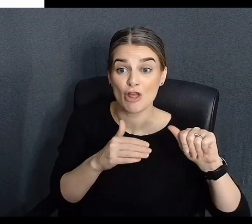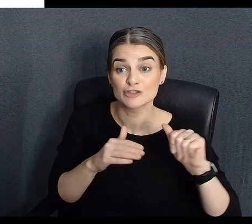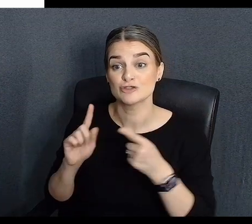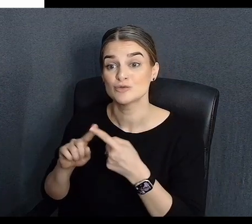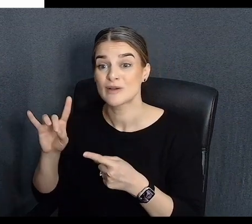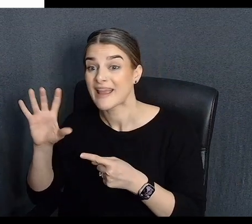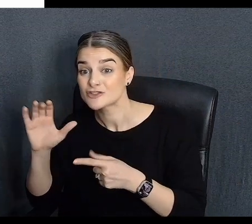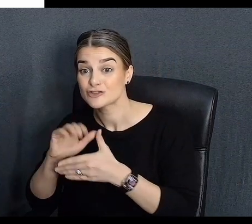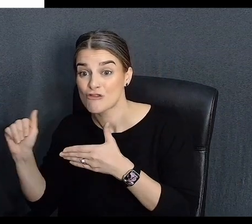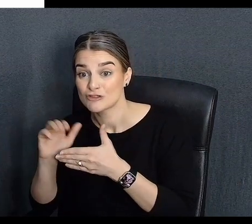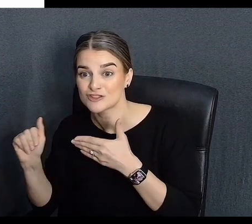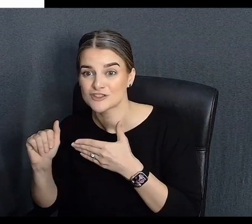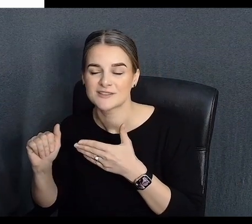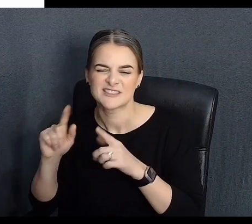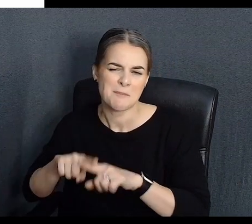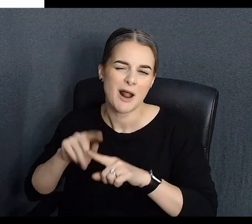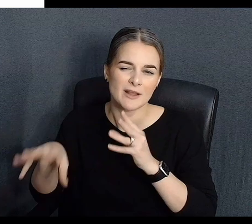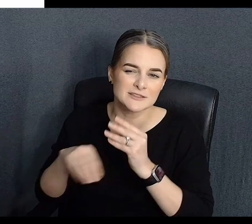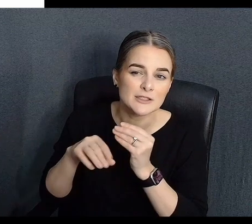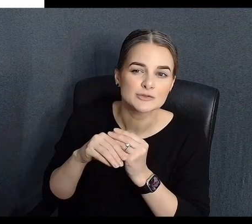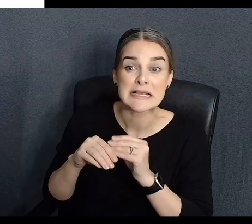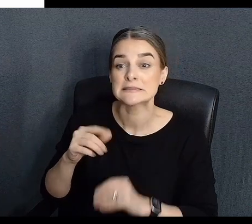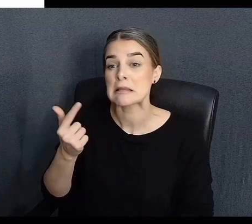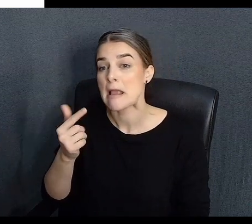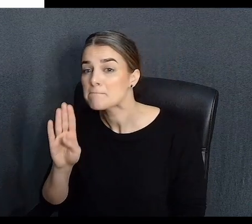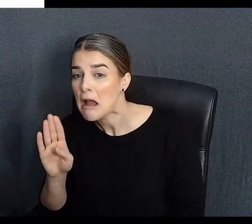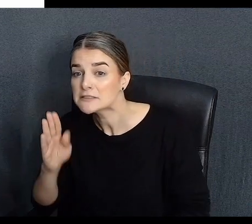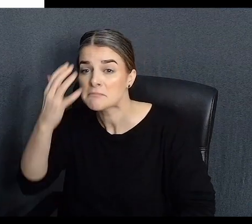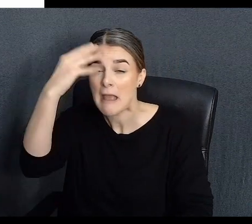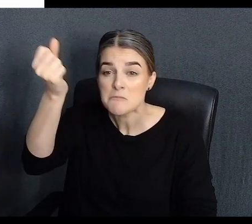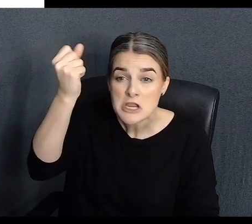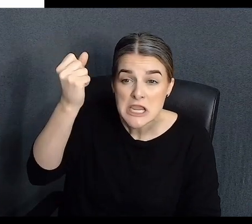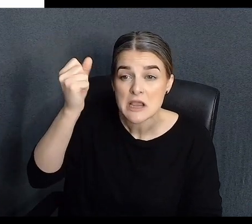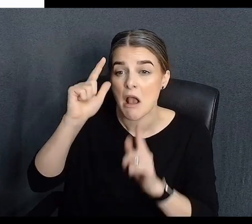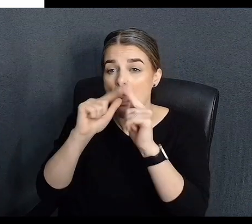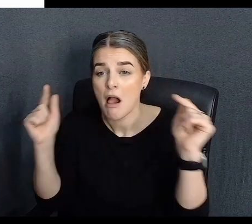or if we're getting different gigabytes, and memory, and things like that, they might be more expensive.